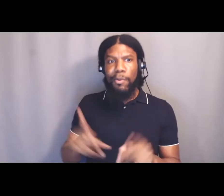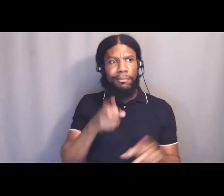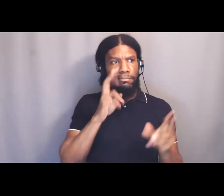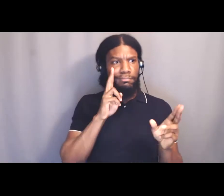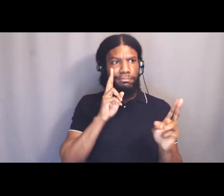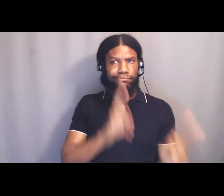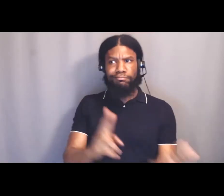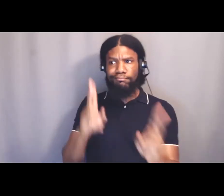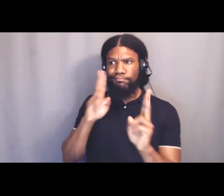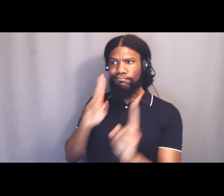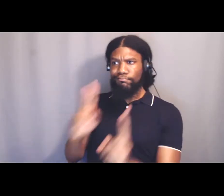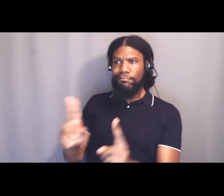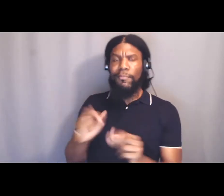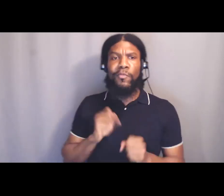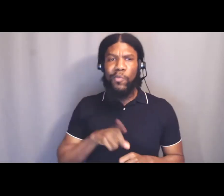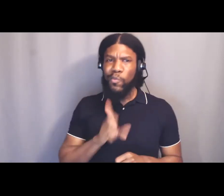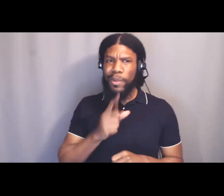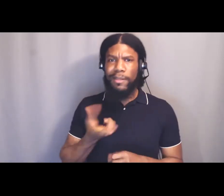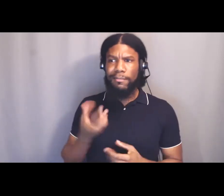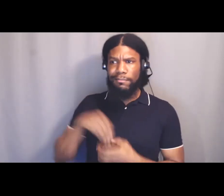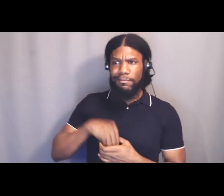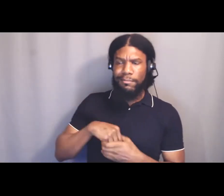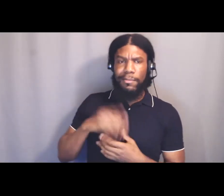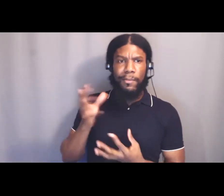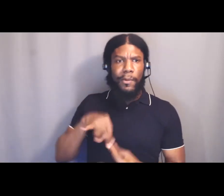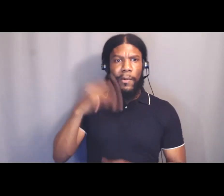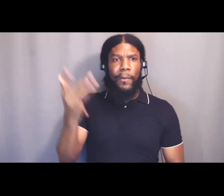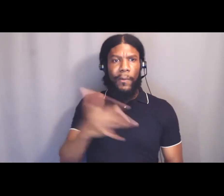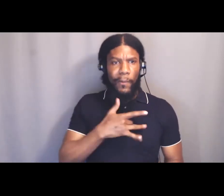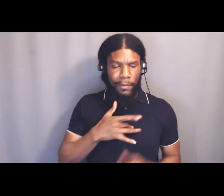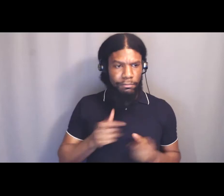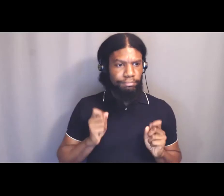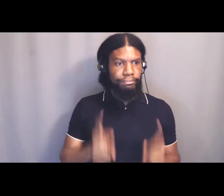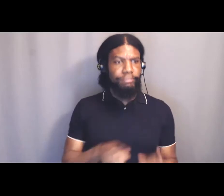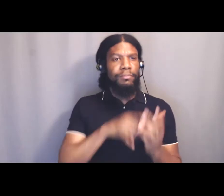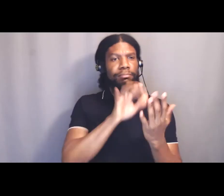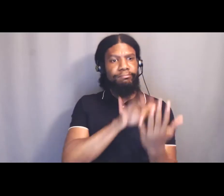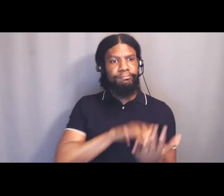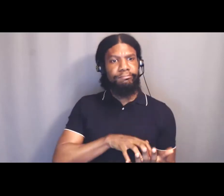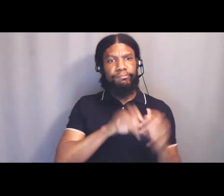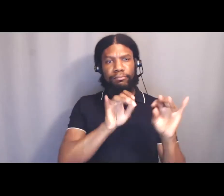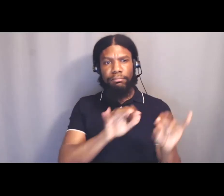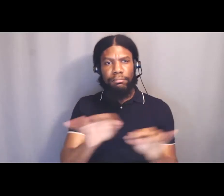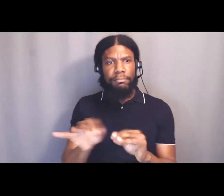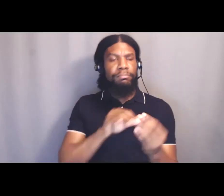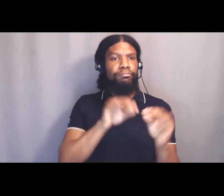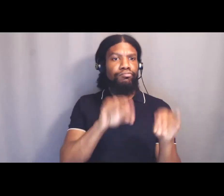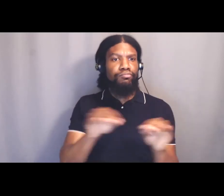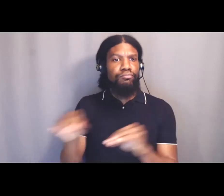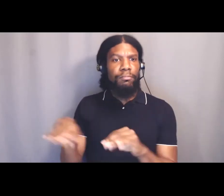to write these words. There was a question about whether or not other folks can use this, use it away.